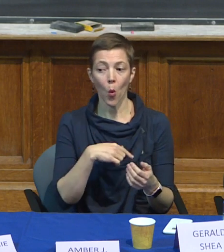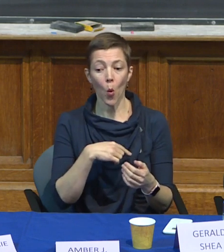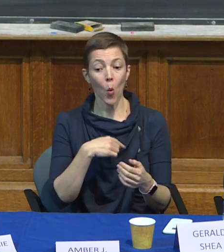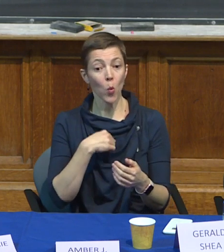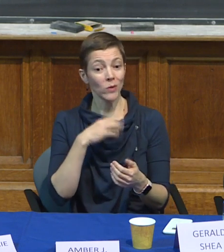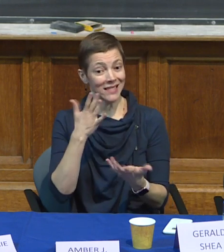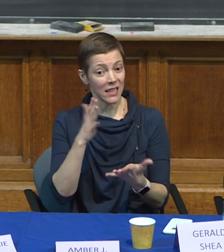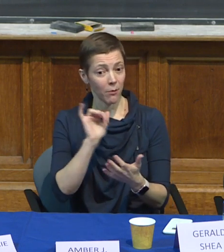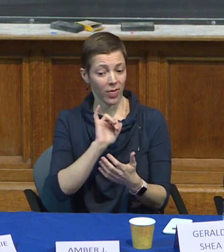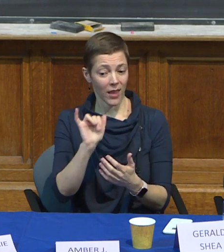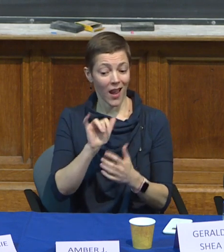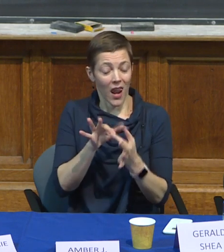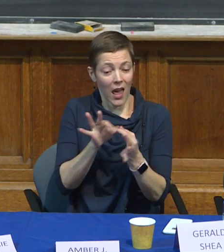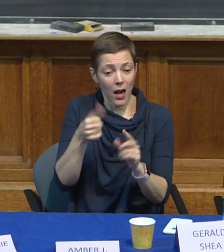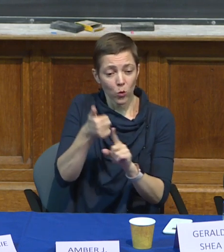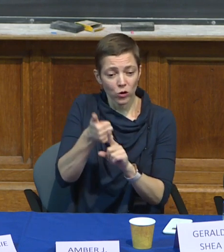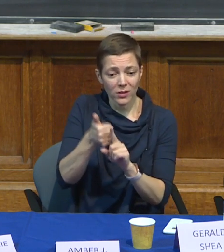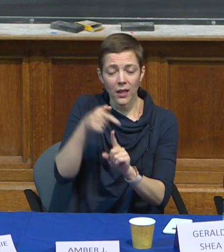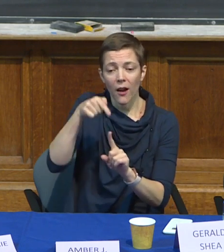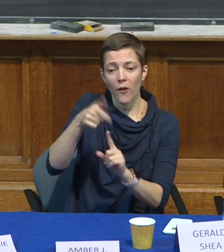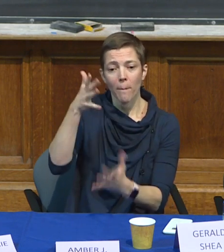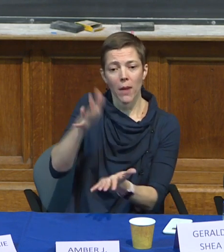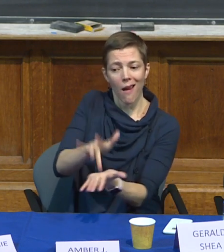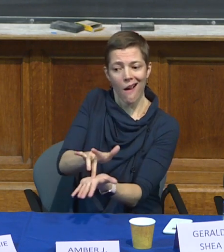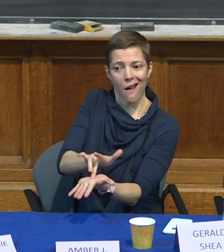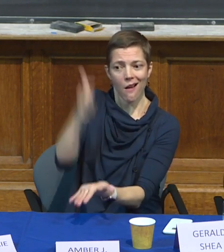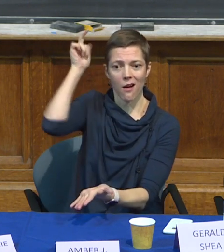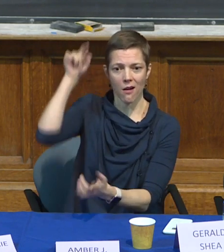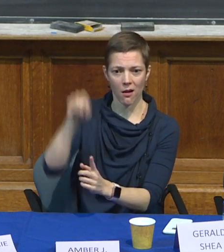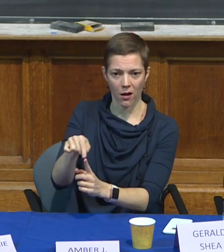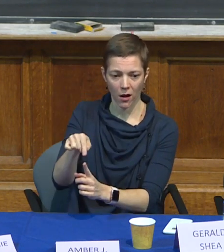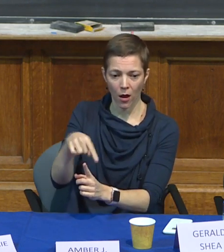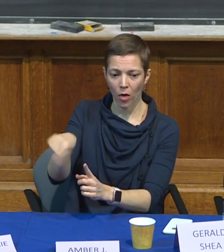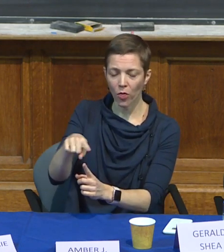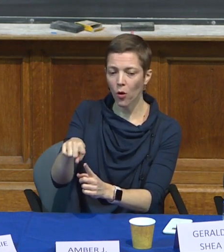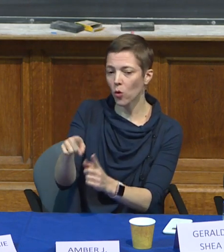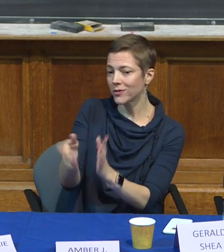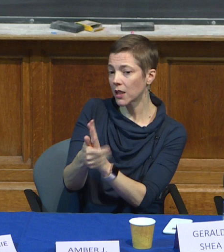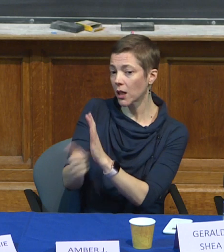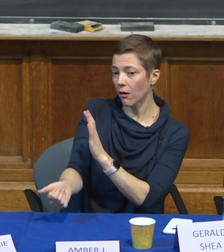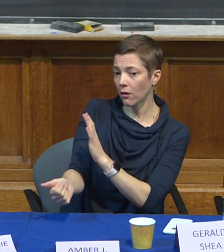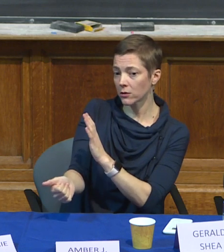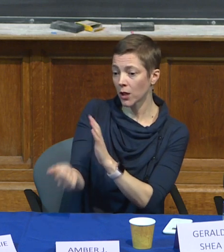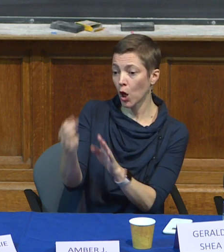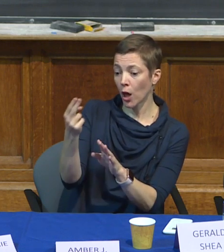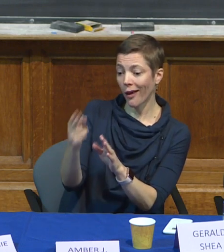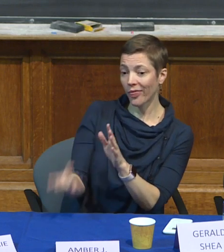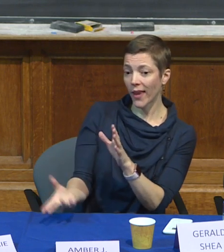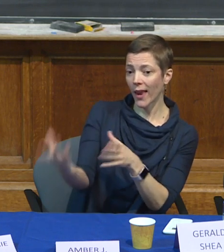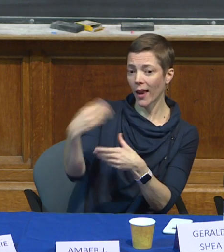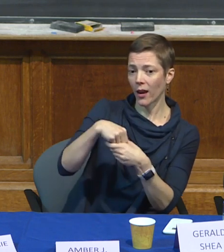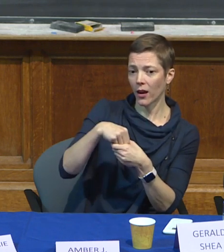have other strengths and weaknesses, there may be something about the language itself